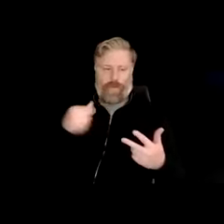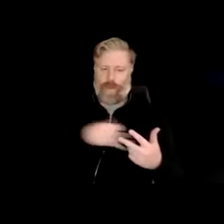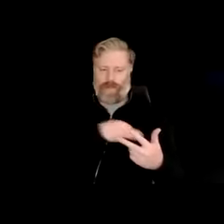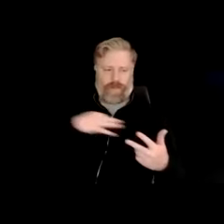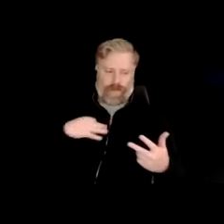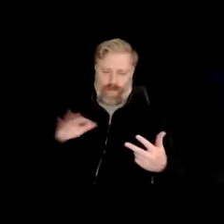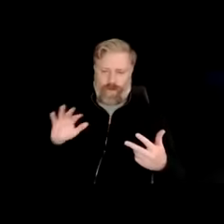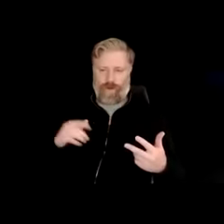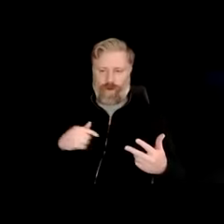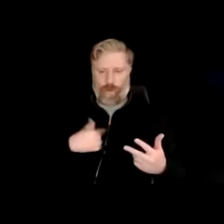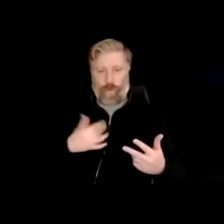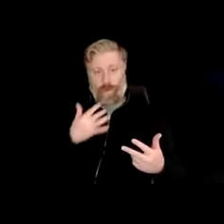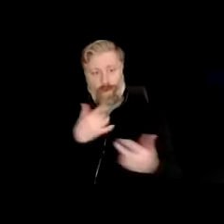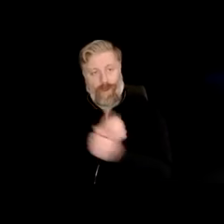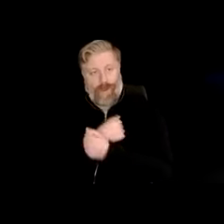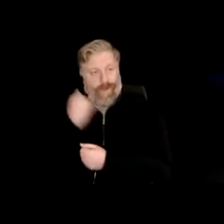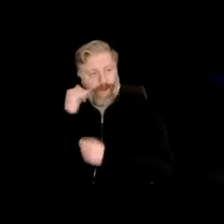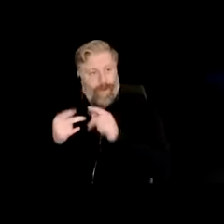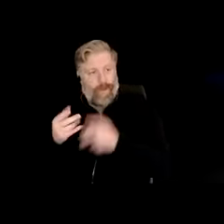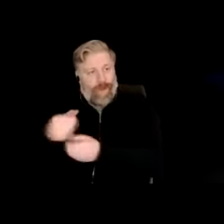We love when people are paid, but it's not like a requirement.